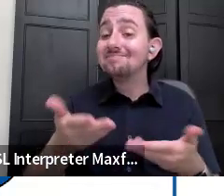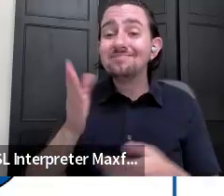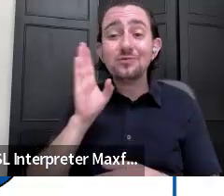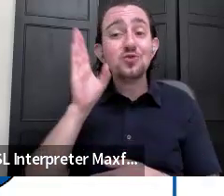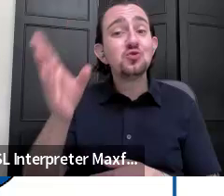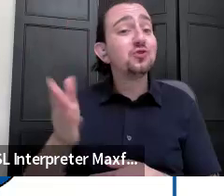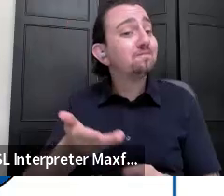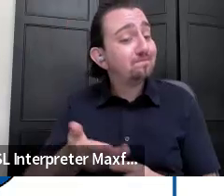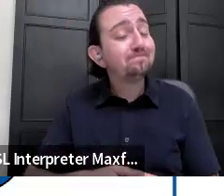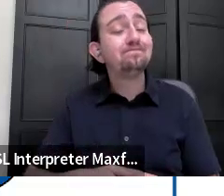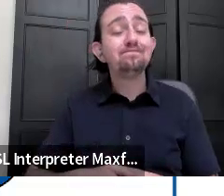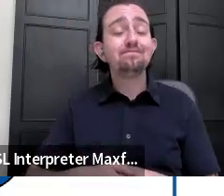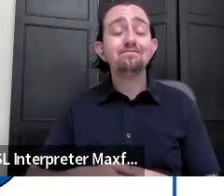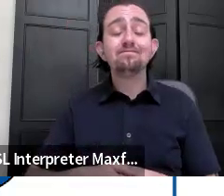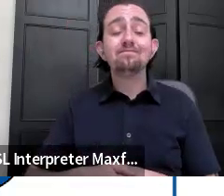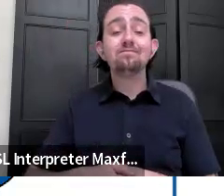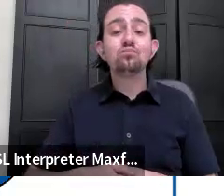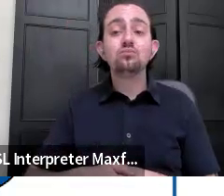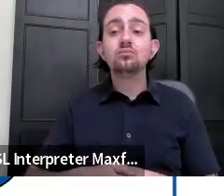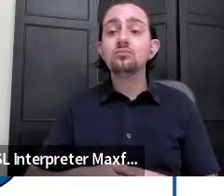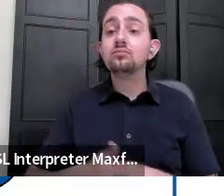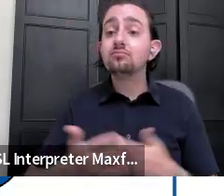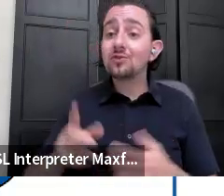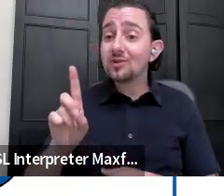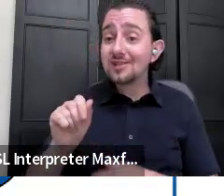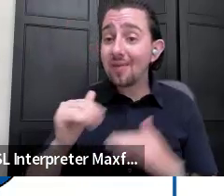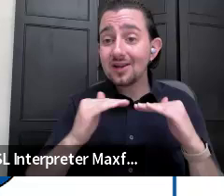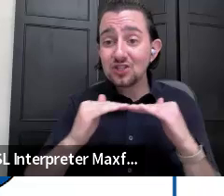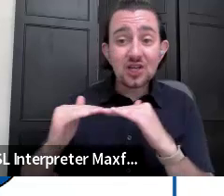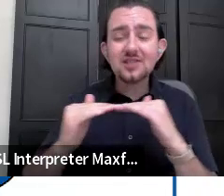So what is disability justice? What does the future look like?